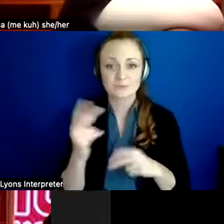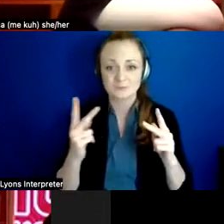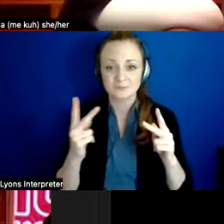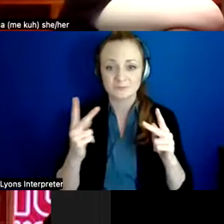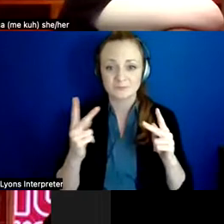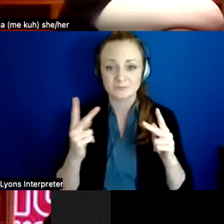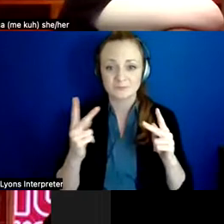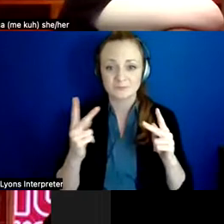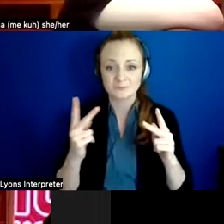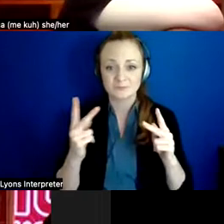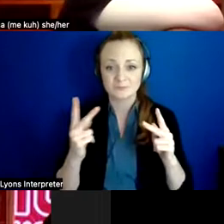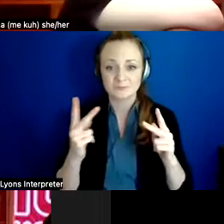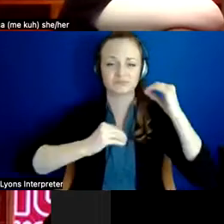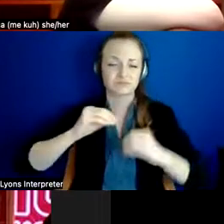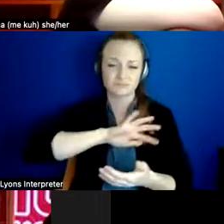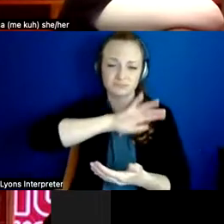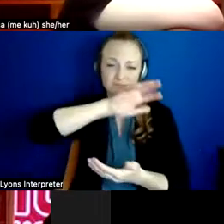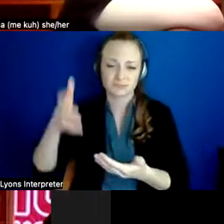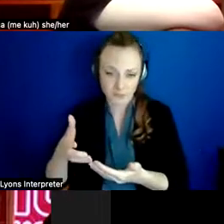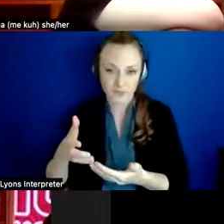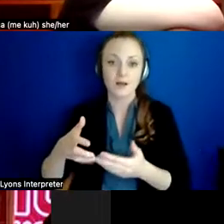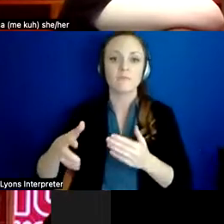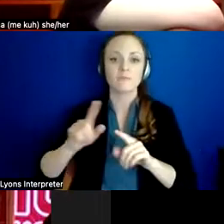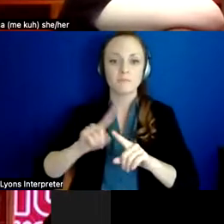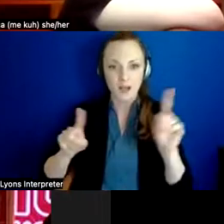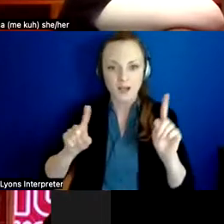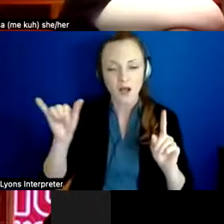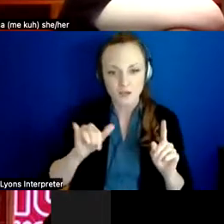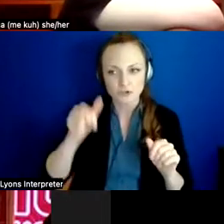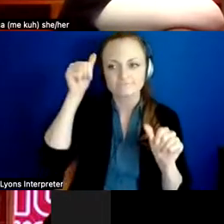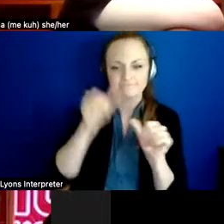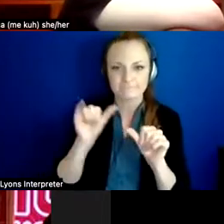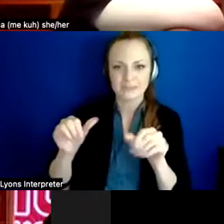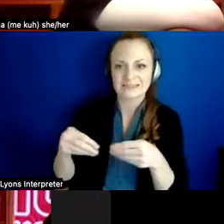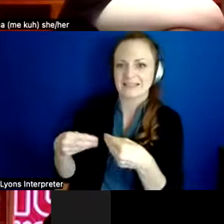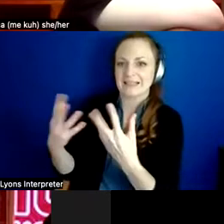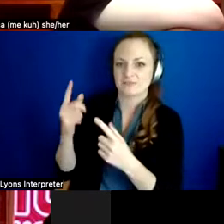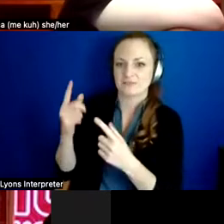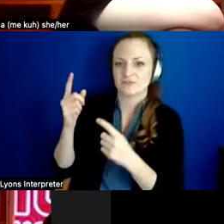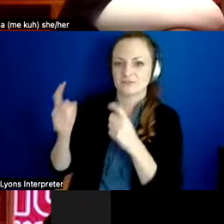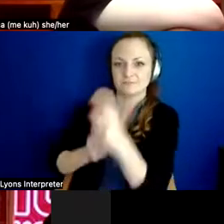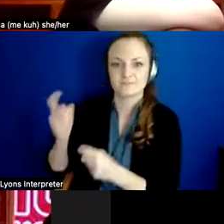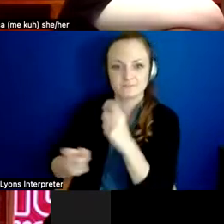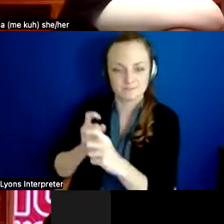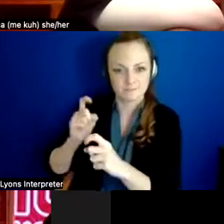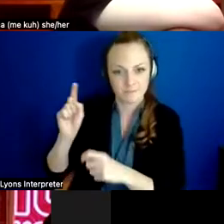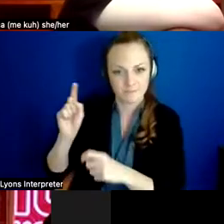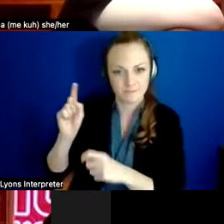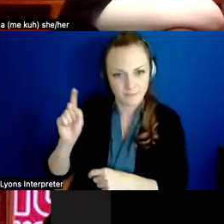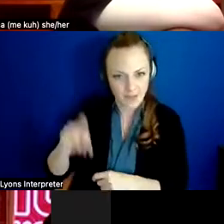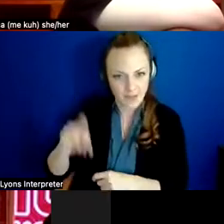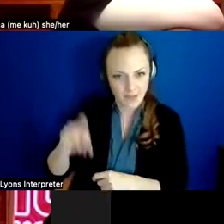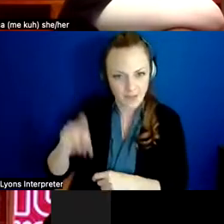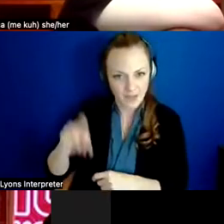20:10:35 The door too, and let in let in the those who still suffer.